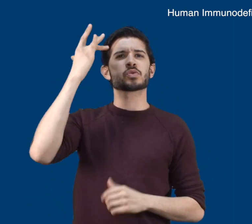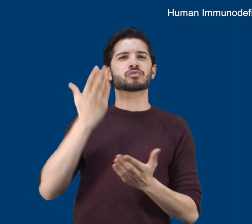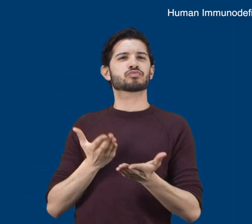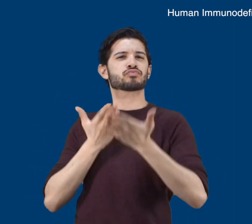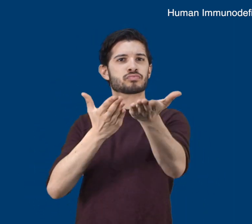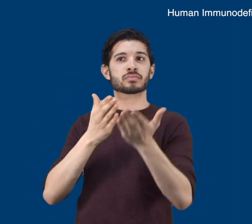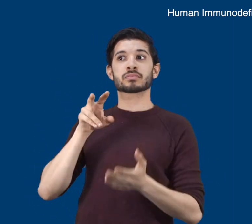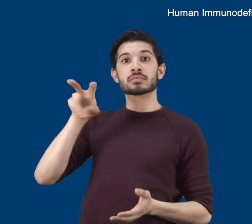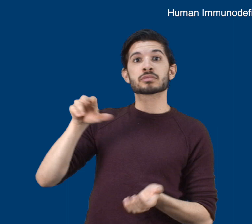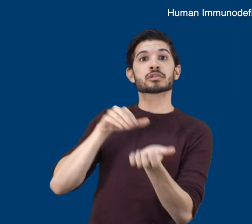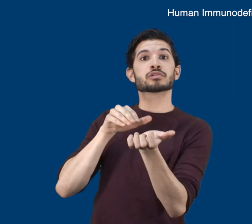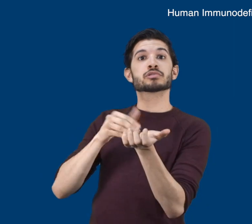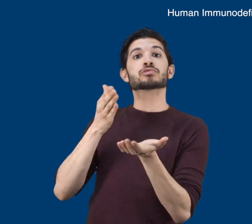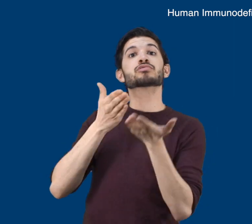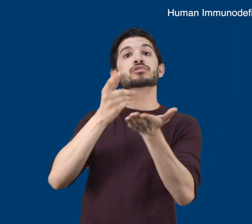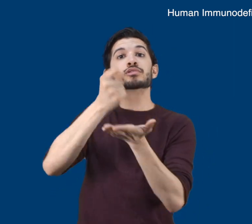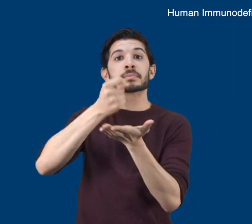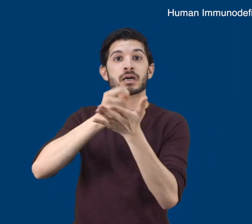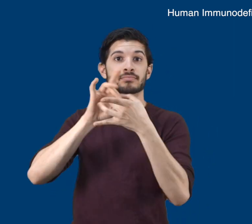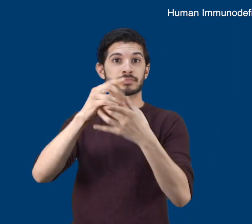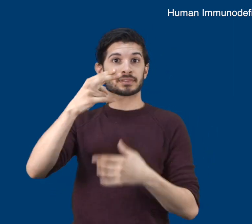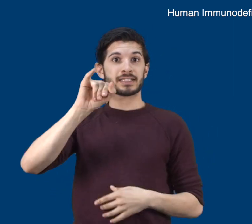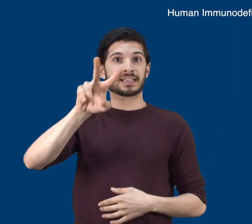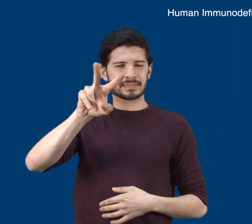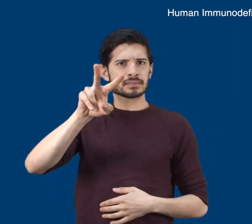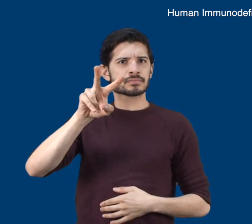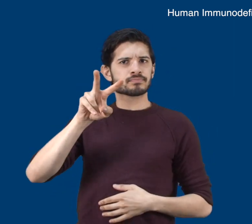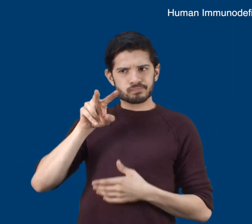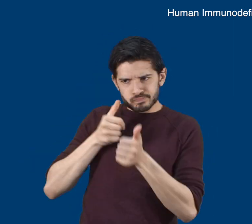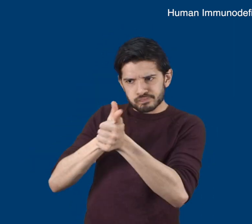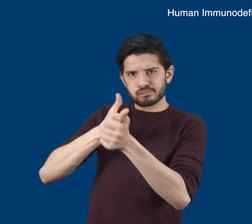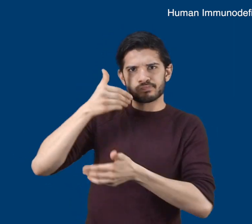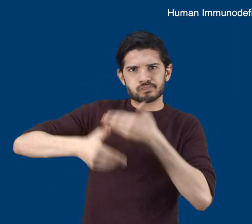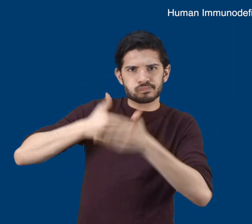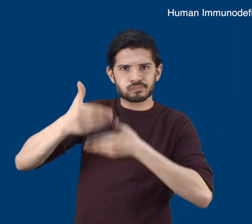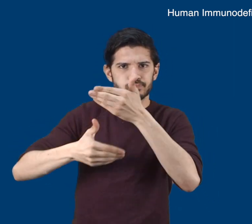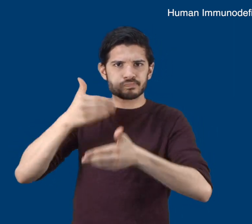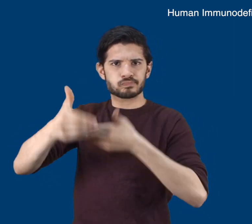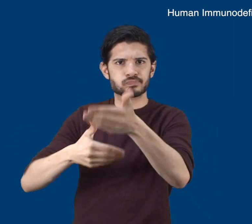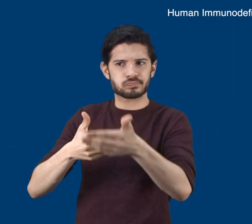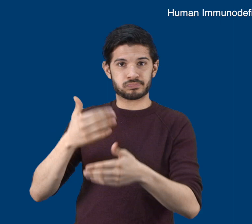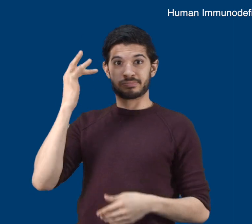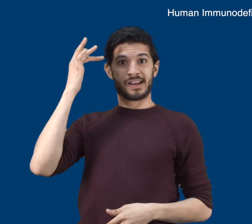This is why it is important to follow your doctor's recommendations for HIV treatment,